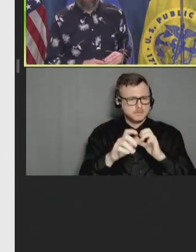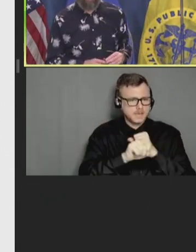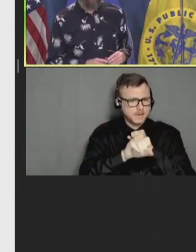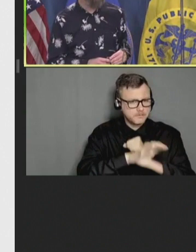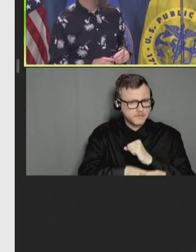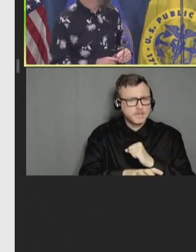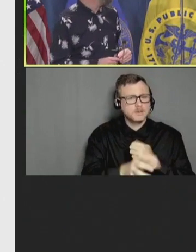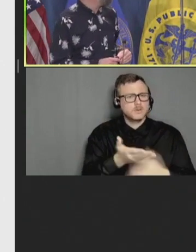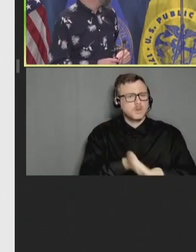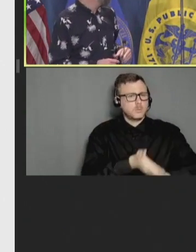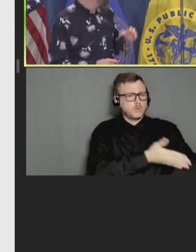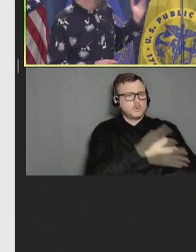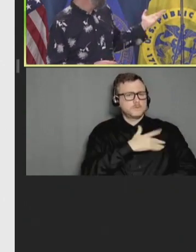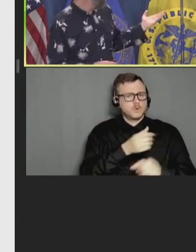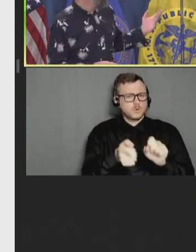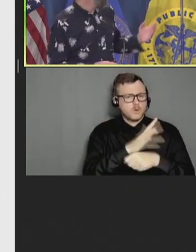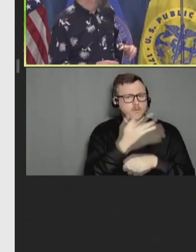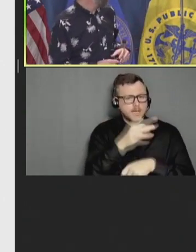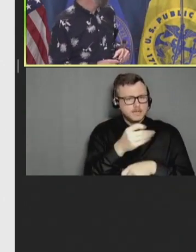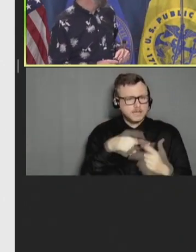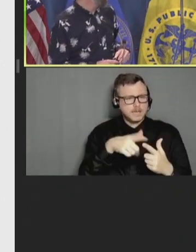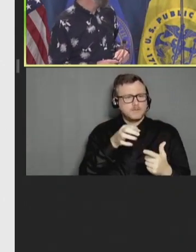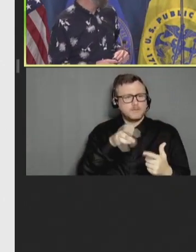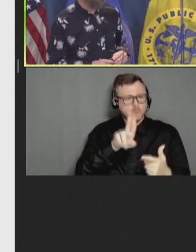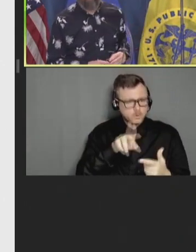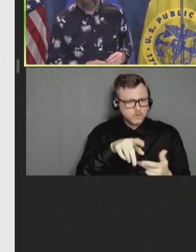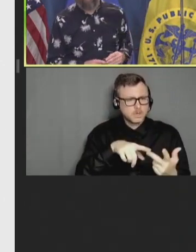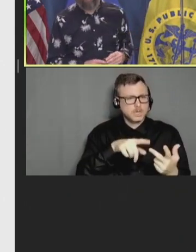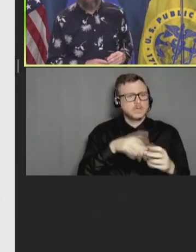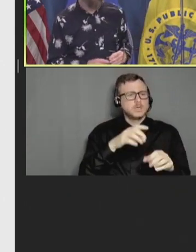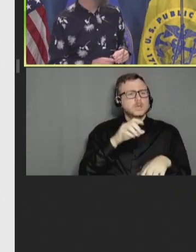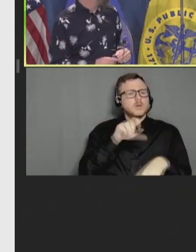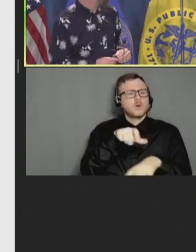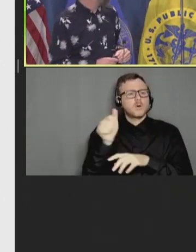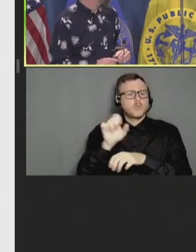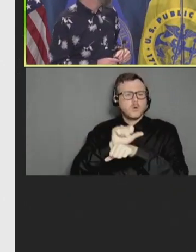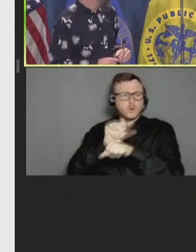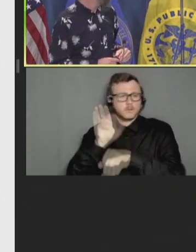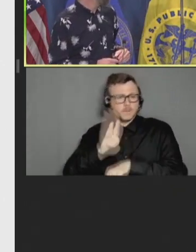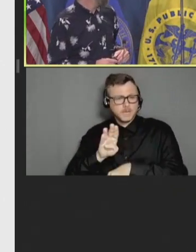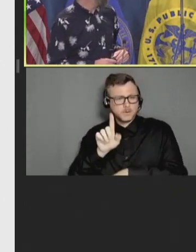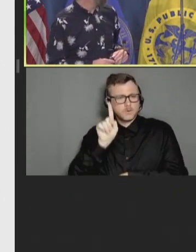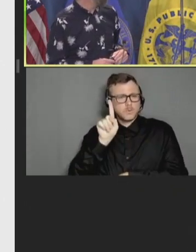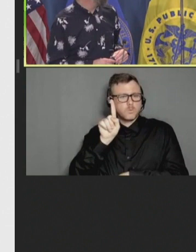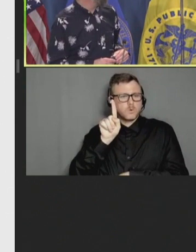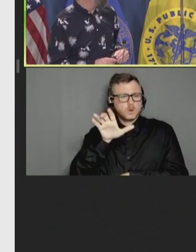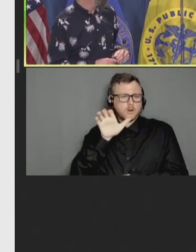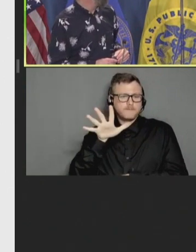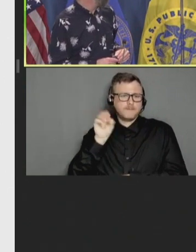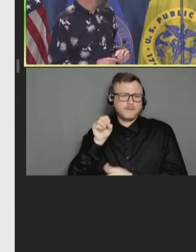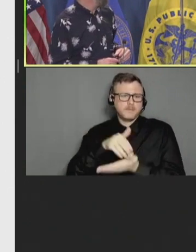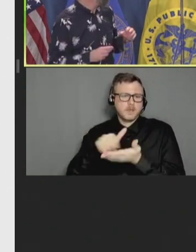and influenza. And then Scope of Work B is $150,000 to enhance communication campaigns,